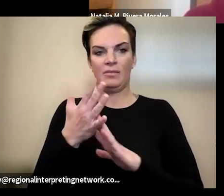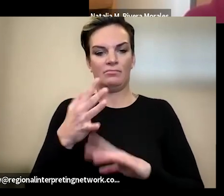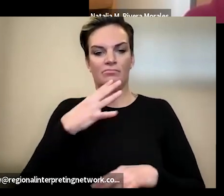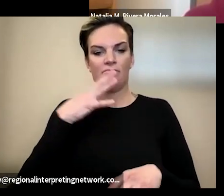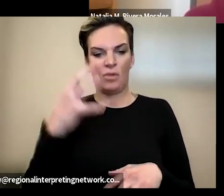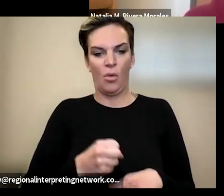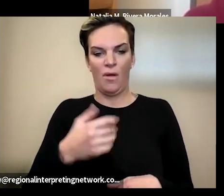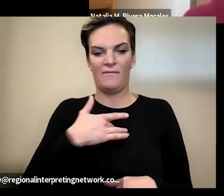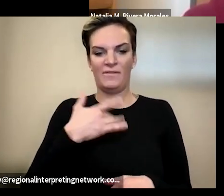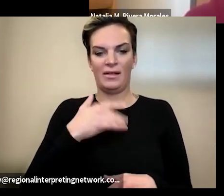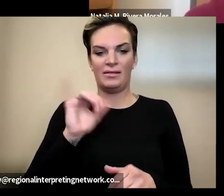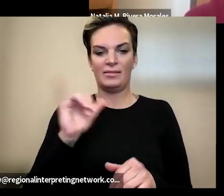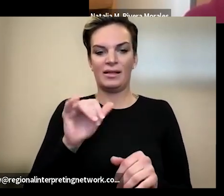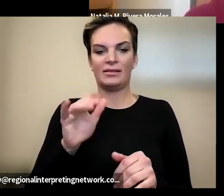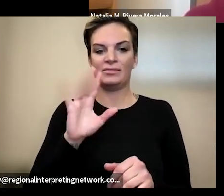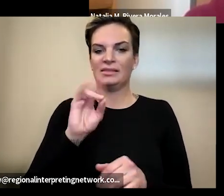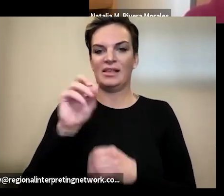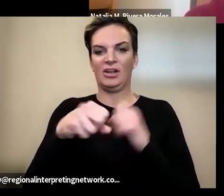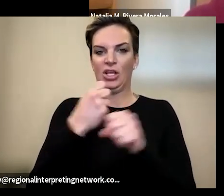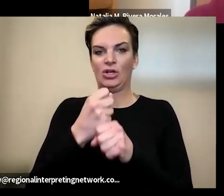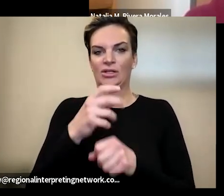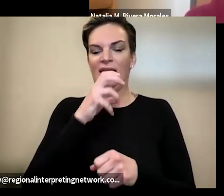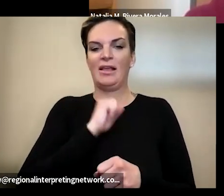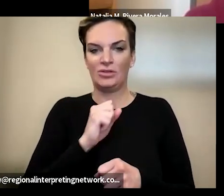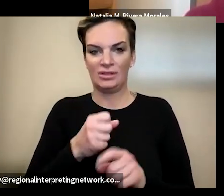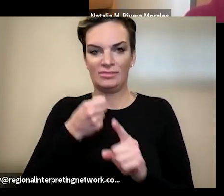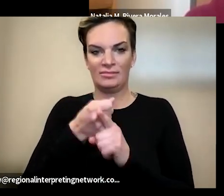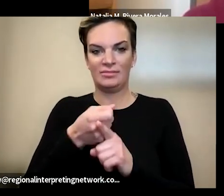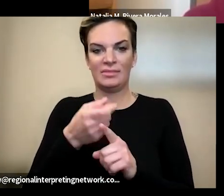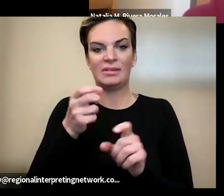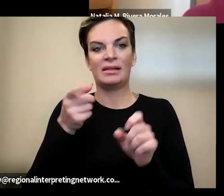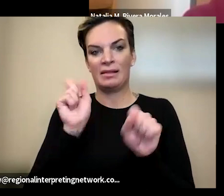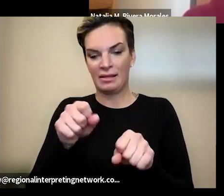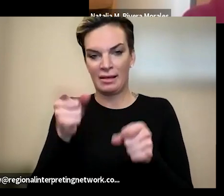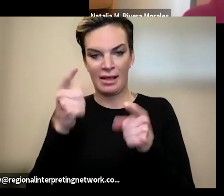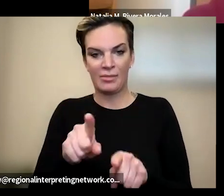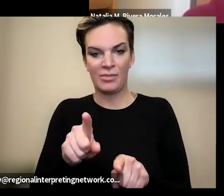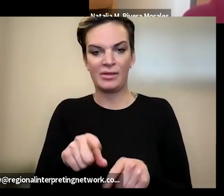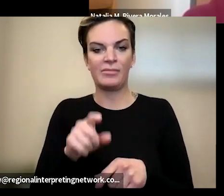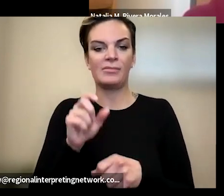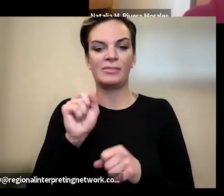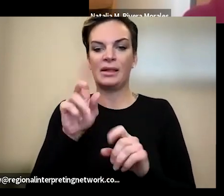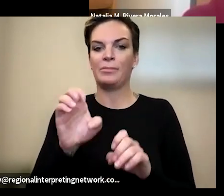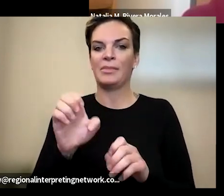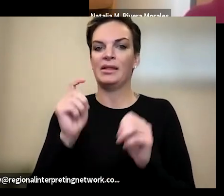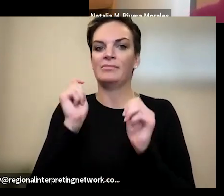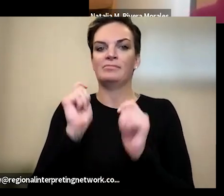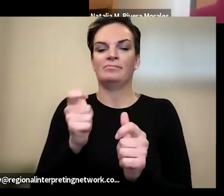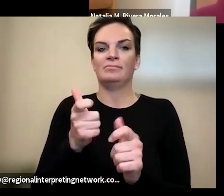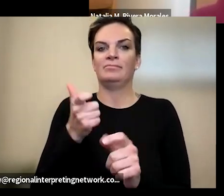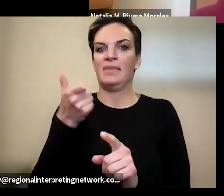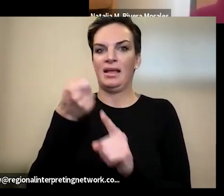what happened to me. It can look like that. It can be a sudden onset. And even that sudden